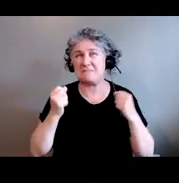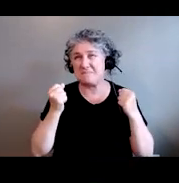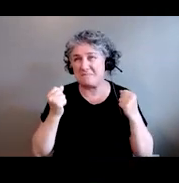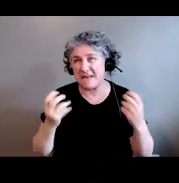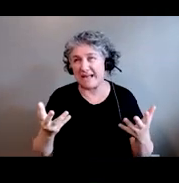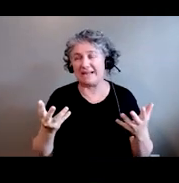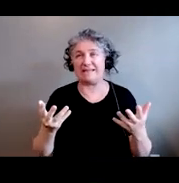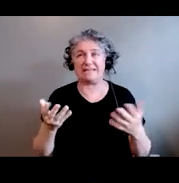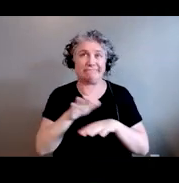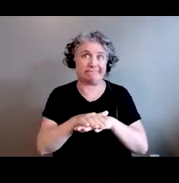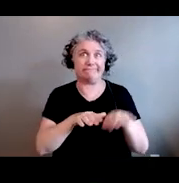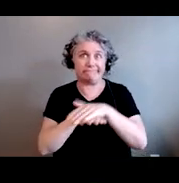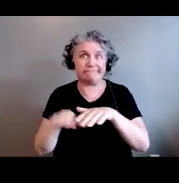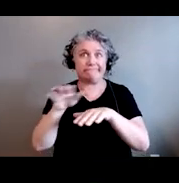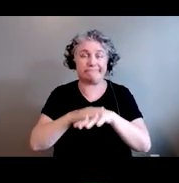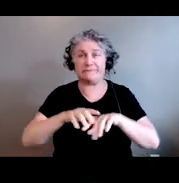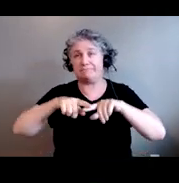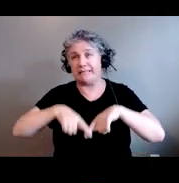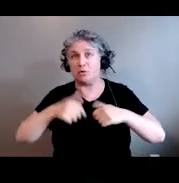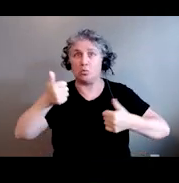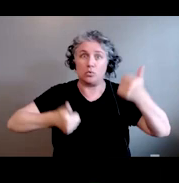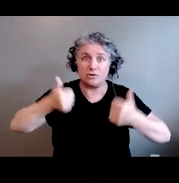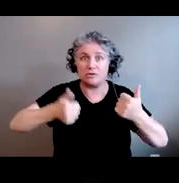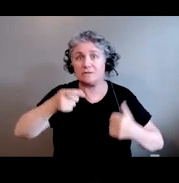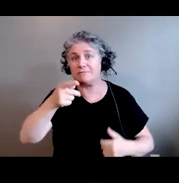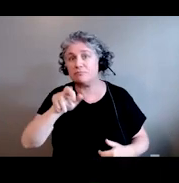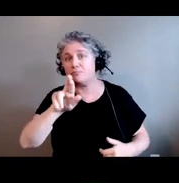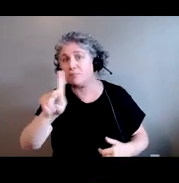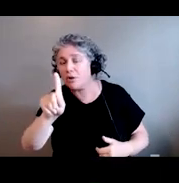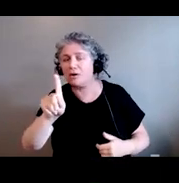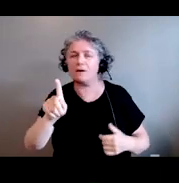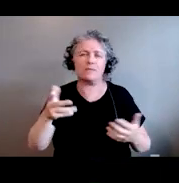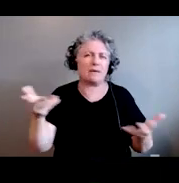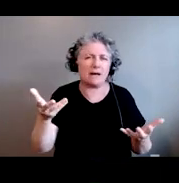within different parks and and also such a big variation that we're blessed with the